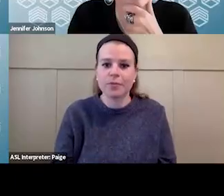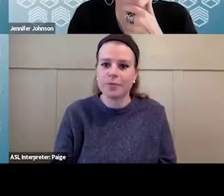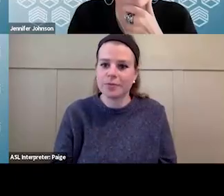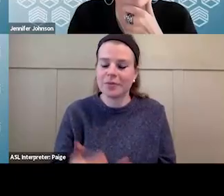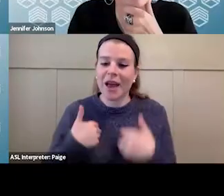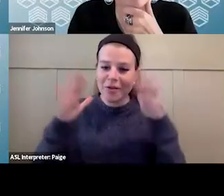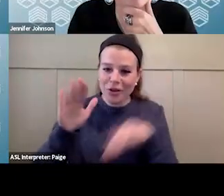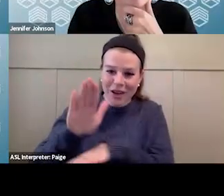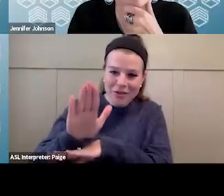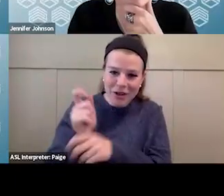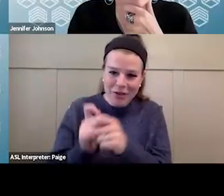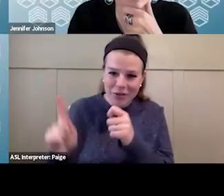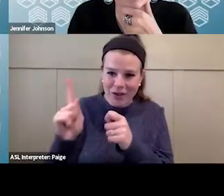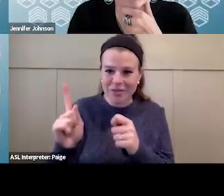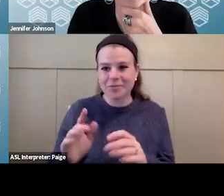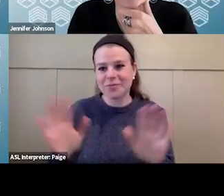Have a great afternoon, everyone. Thank you.